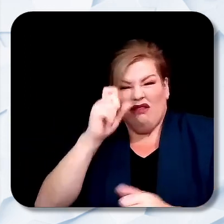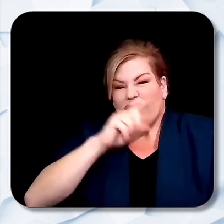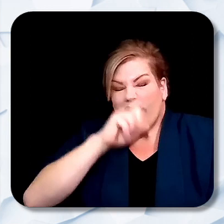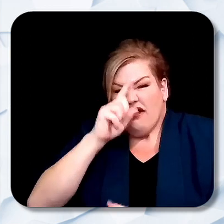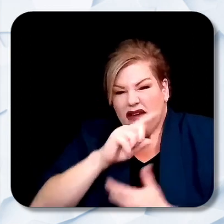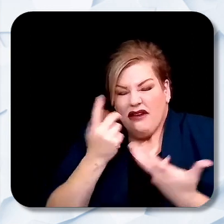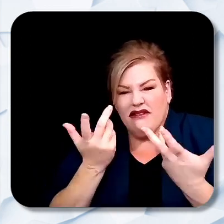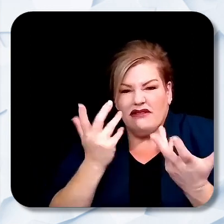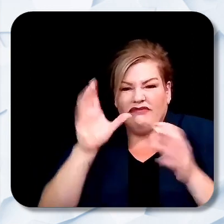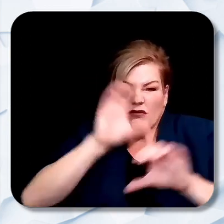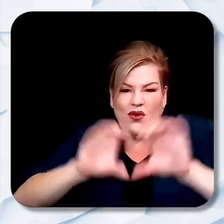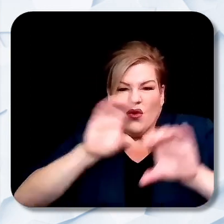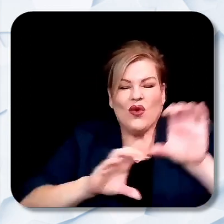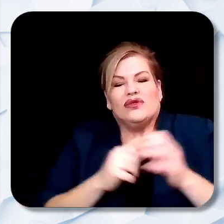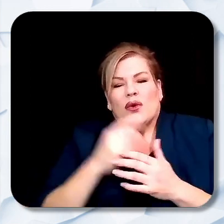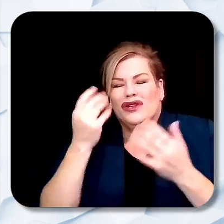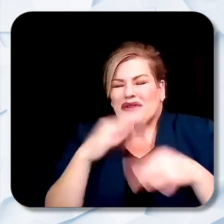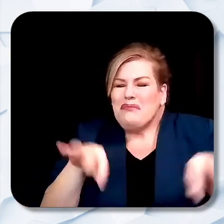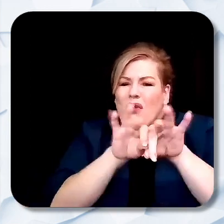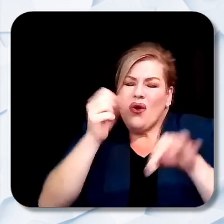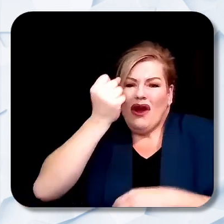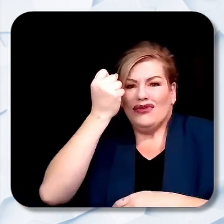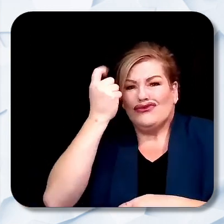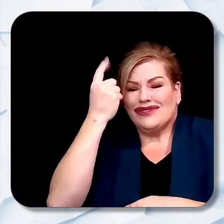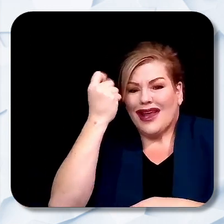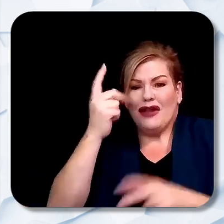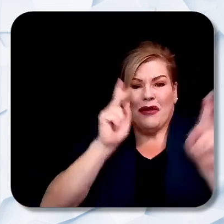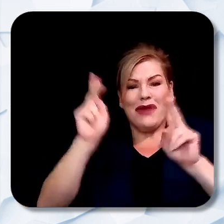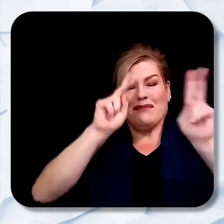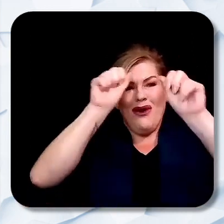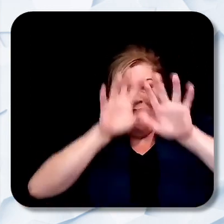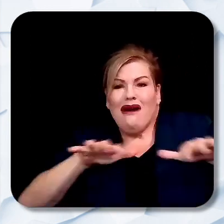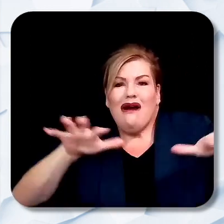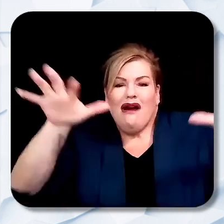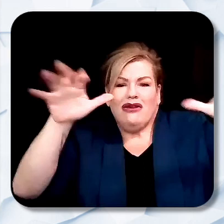important to understand that young people across the United States of America. Young people across